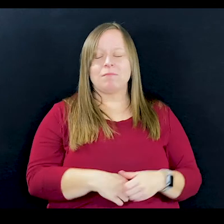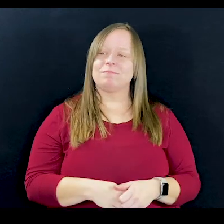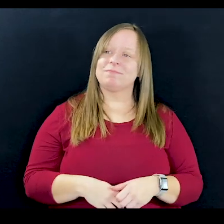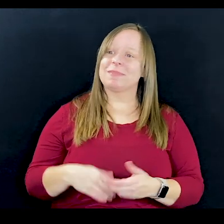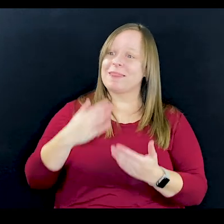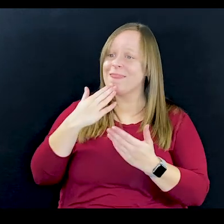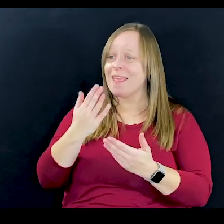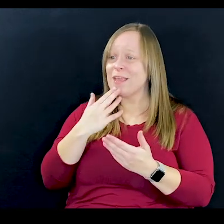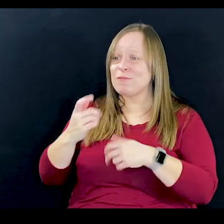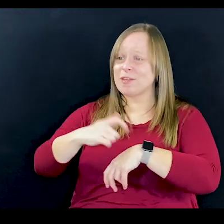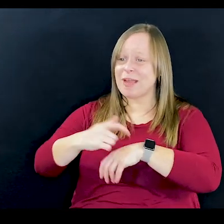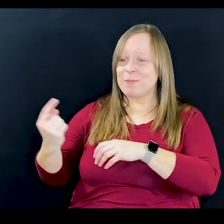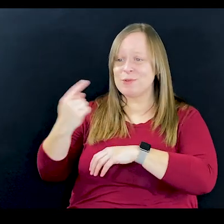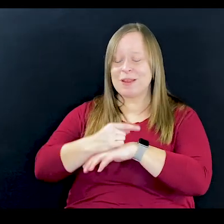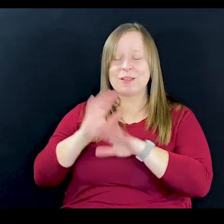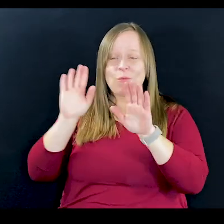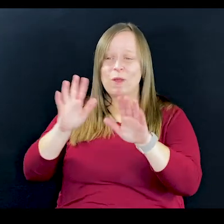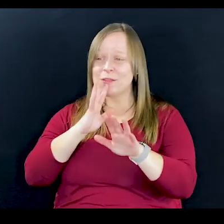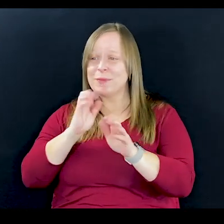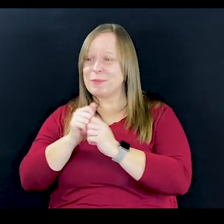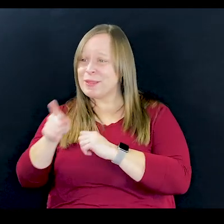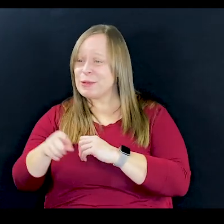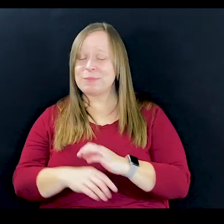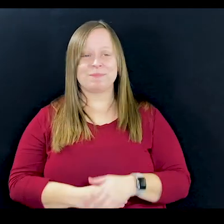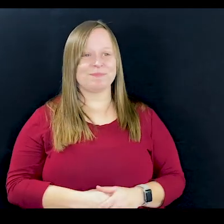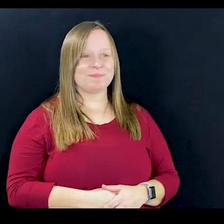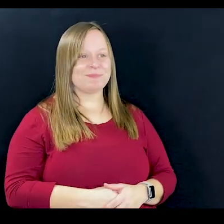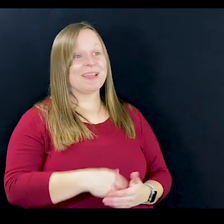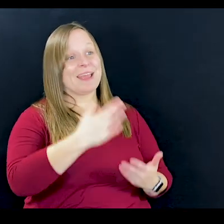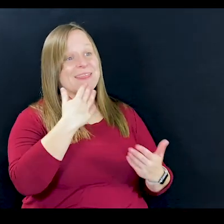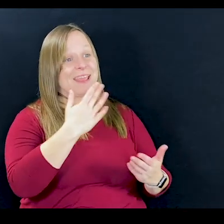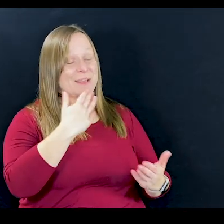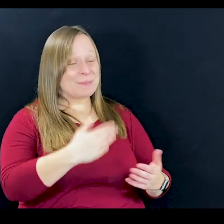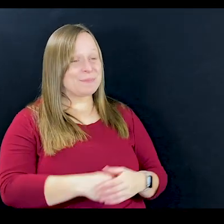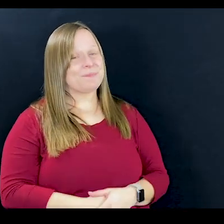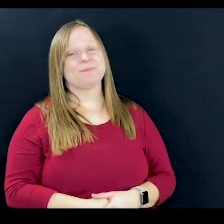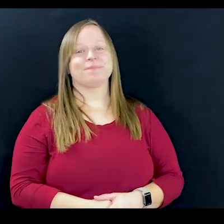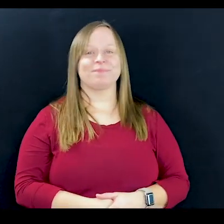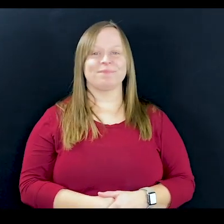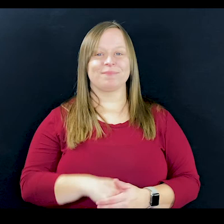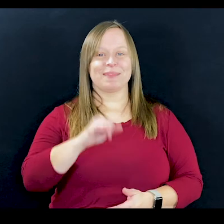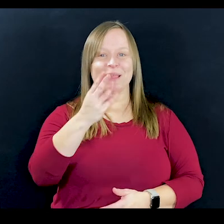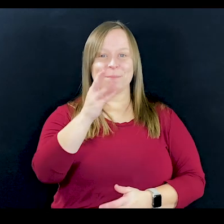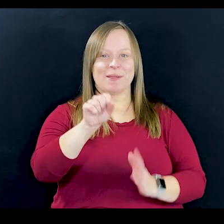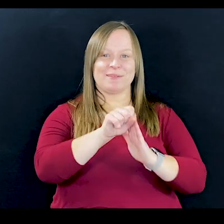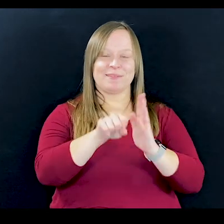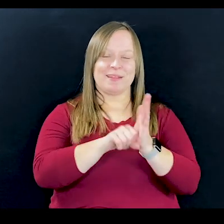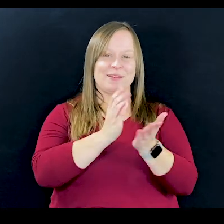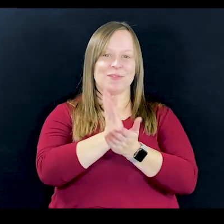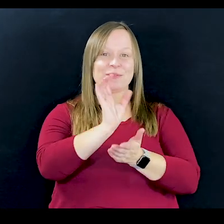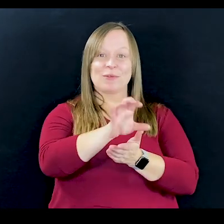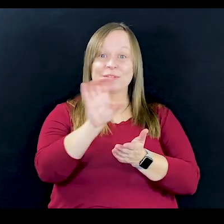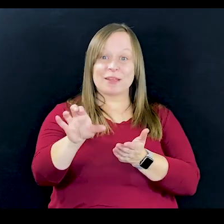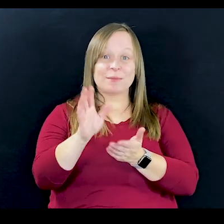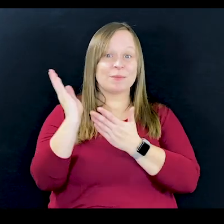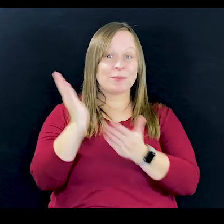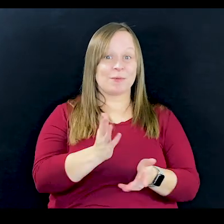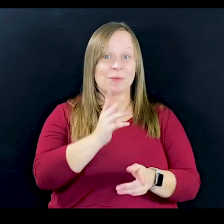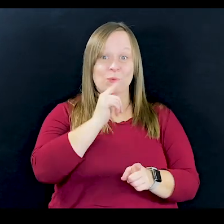K: Andrea, thank you so much for your time today it's been wonderful s peaking with you. Thank you! K: Empire State of Rights Closed Captioned: